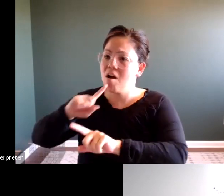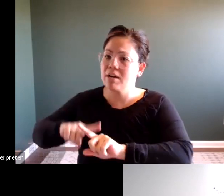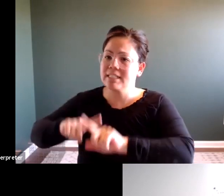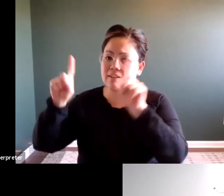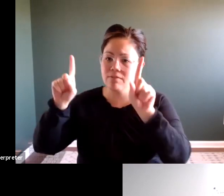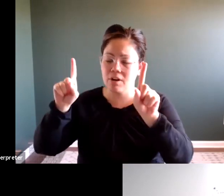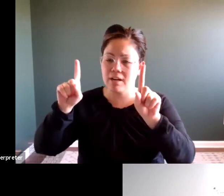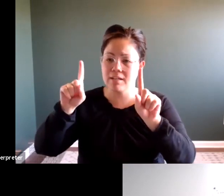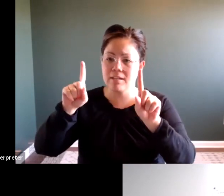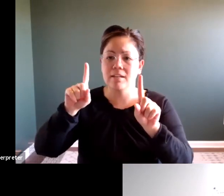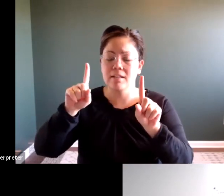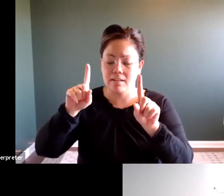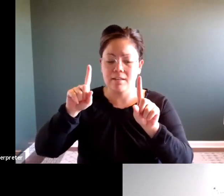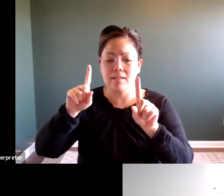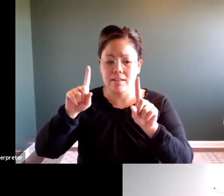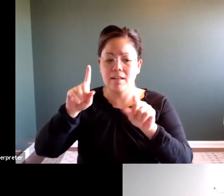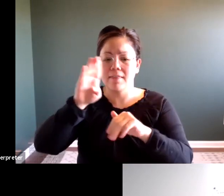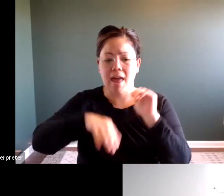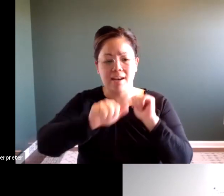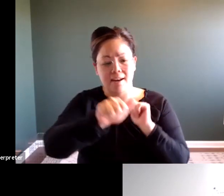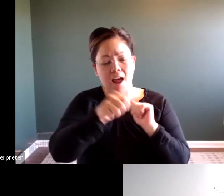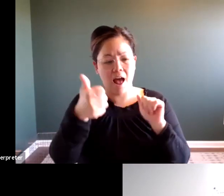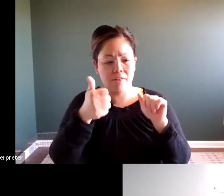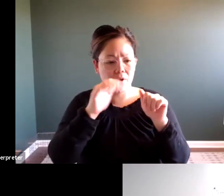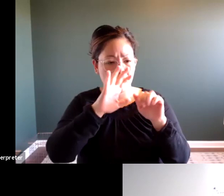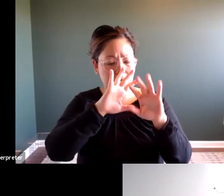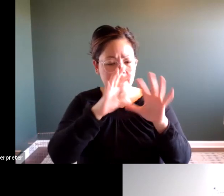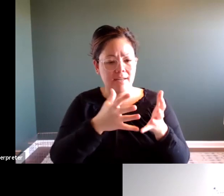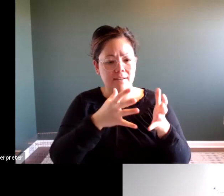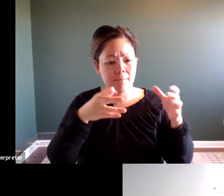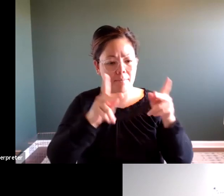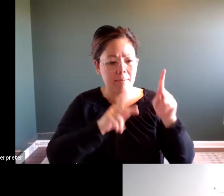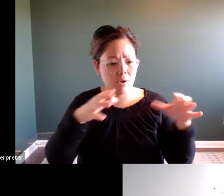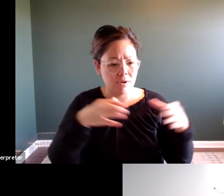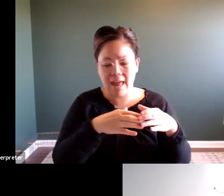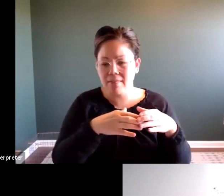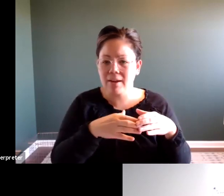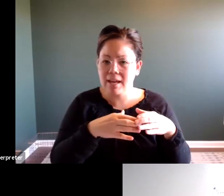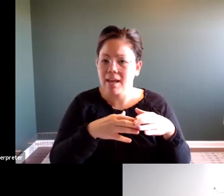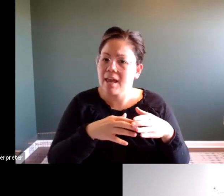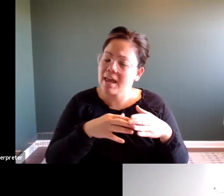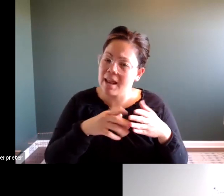than they are for other kinds of gatherings. And I suppose there may be some legal issues